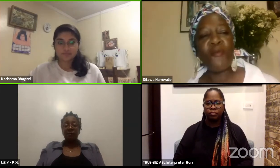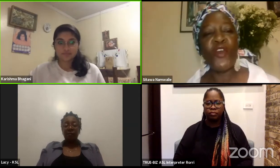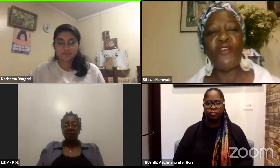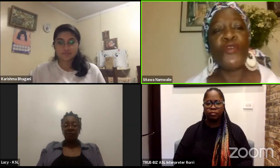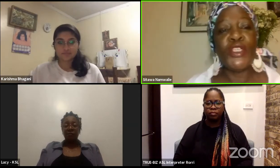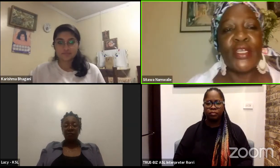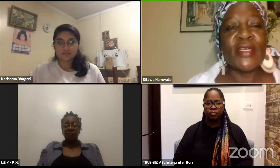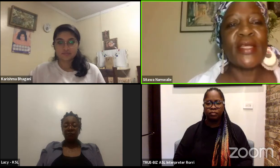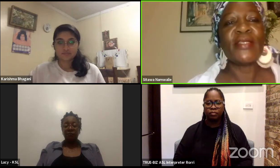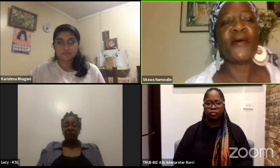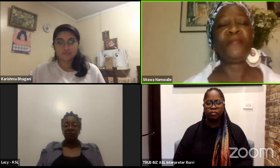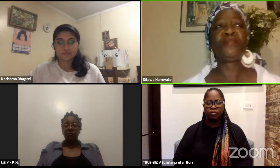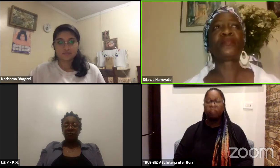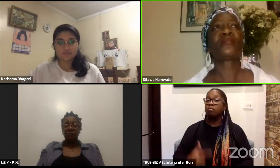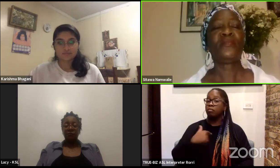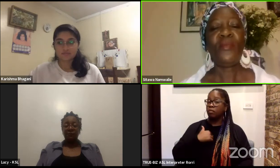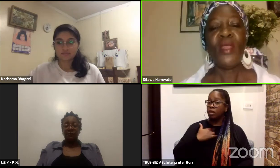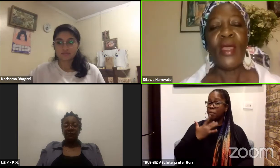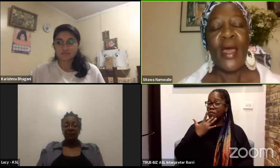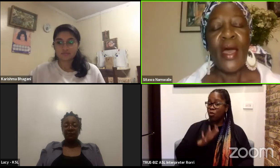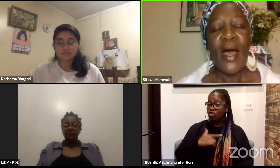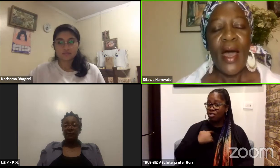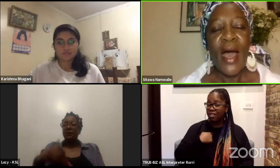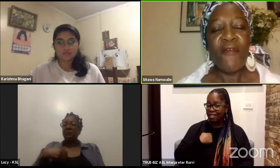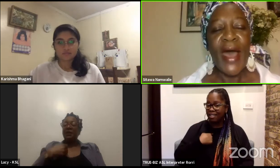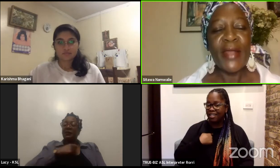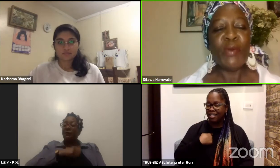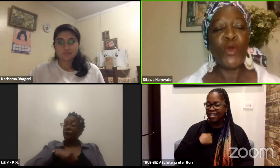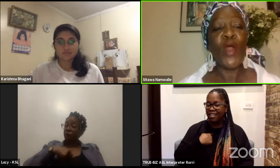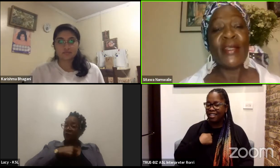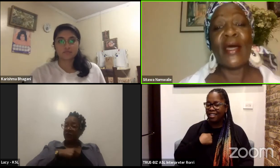I'm very fortunate that I've had people write